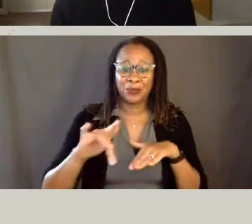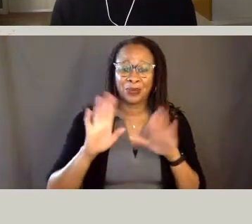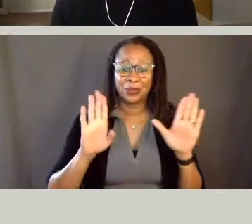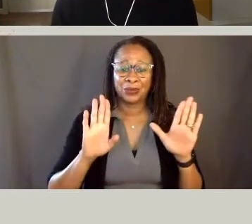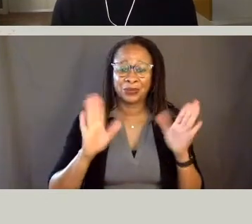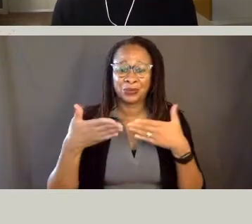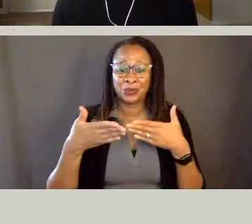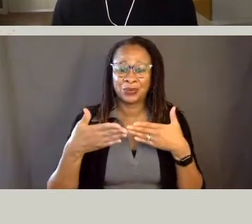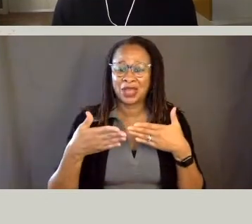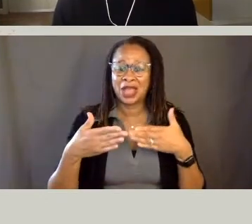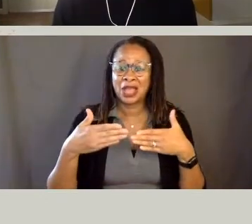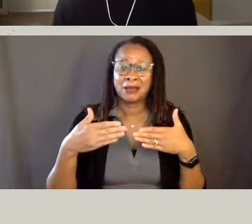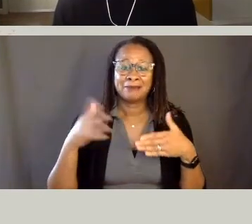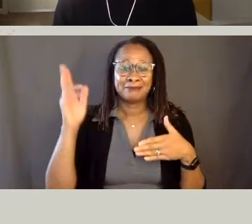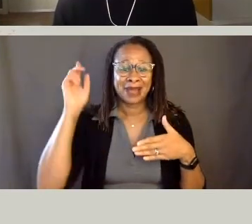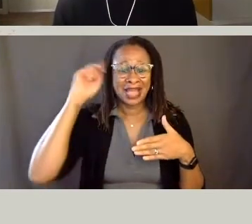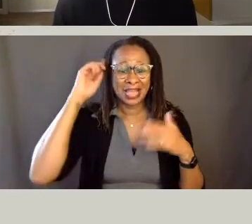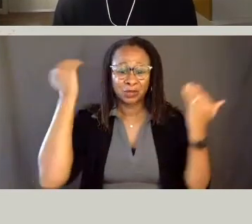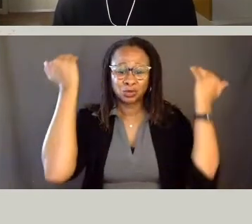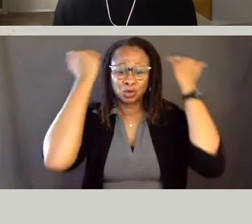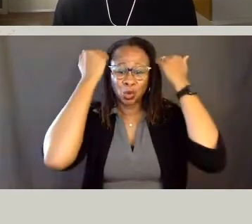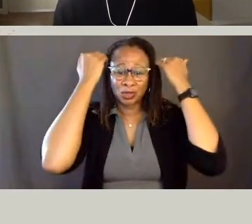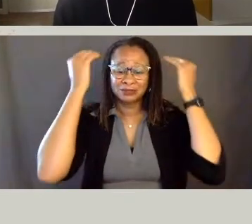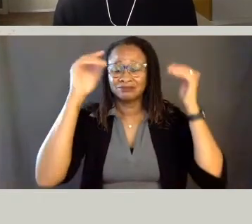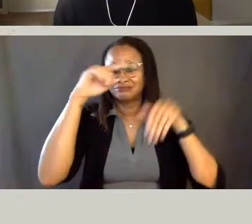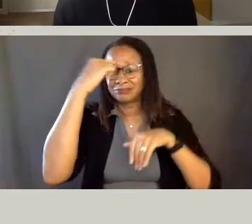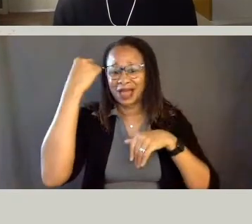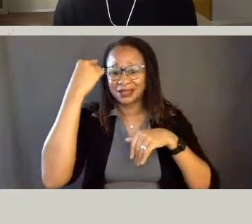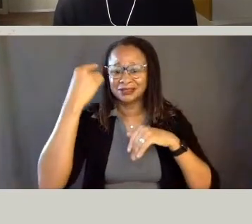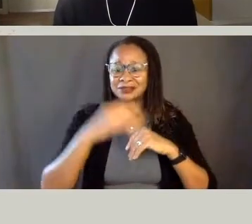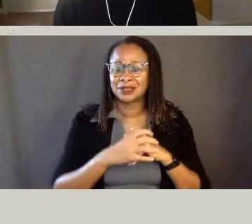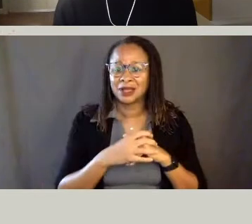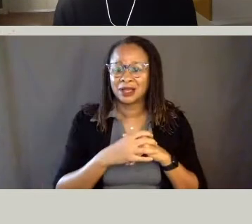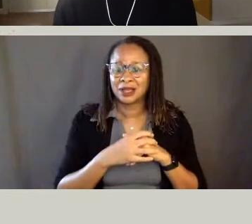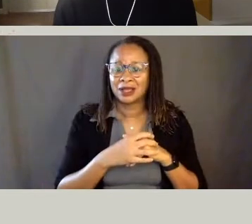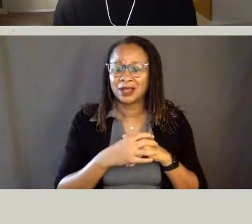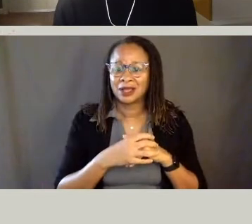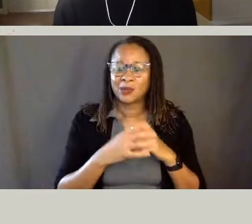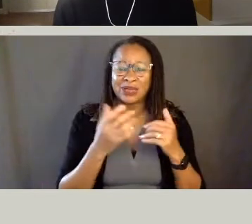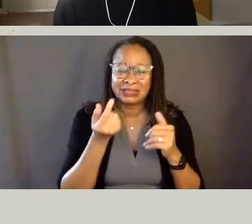And I have short, dark black hair with some, well actually not some, a bunch of grays coming in.